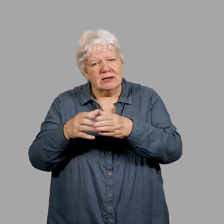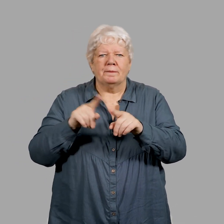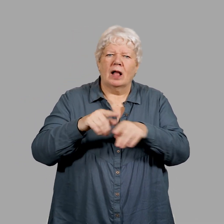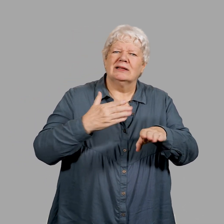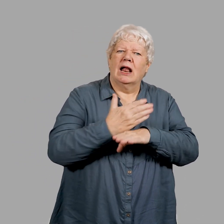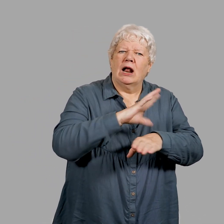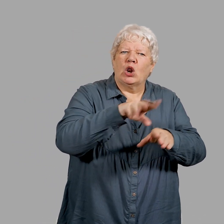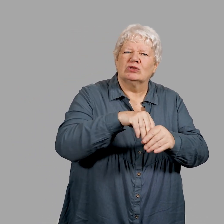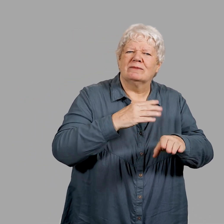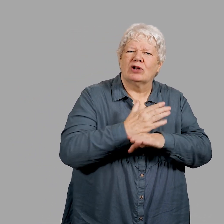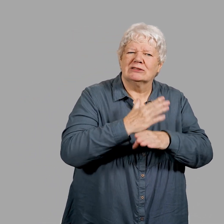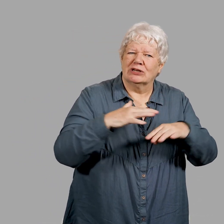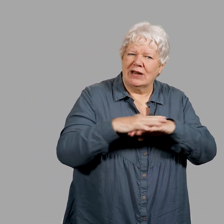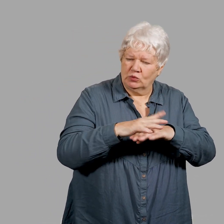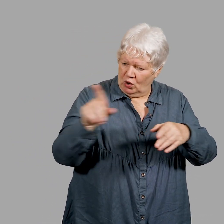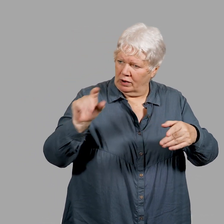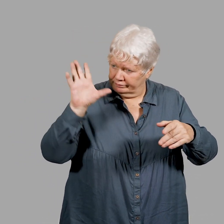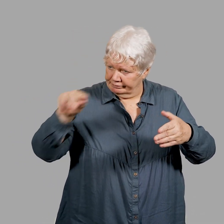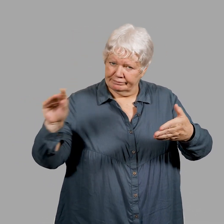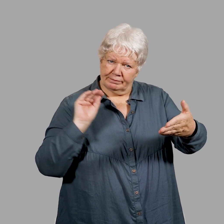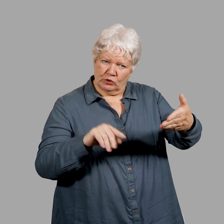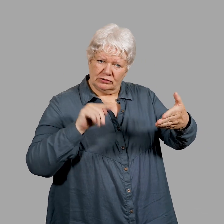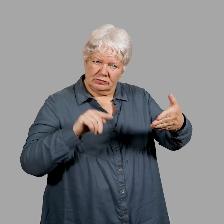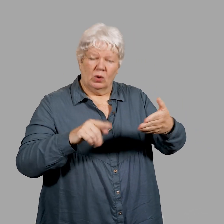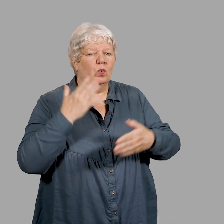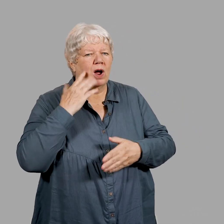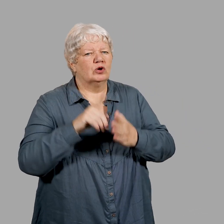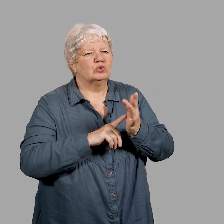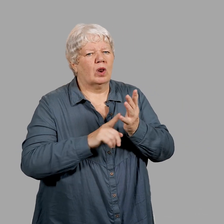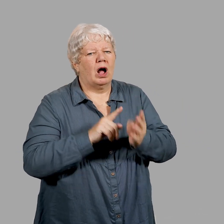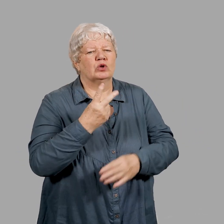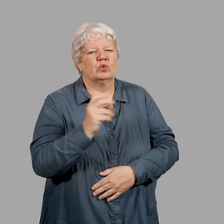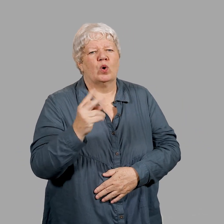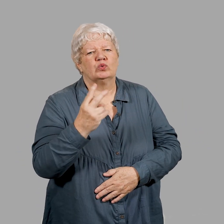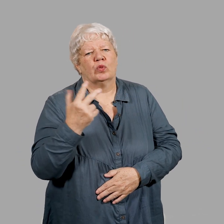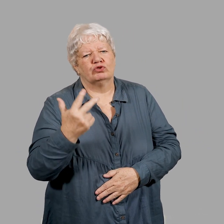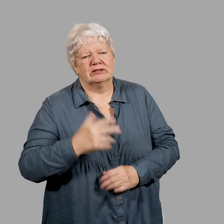and inclusive practitioners’ network. Date: July 2023